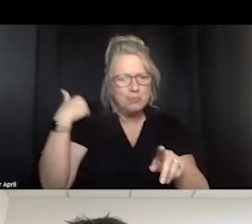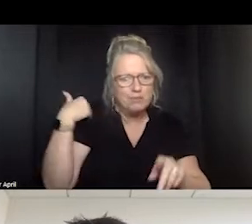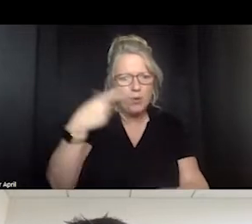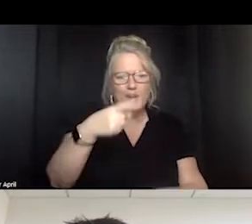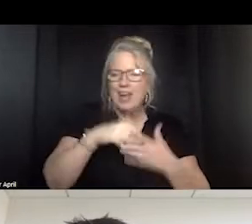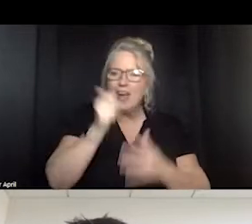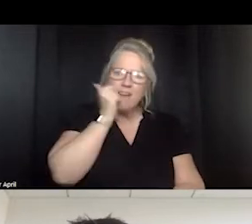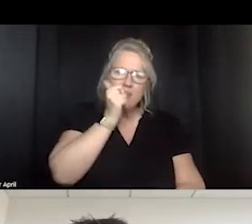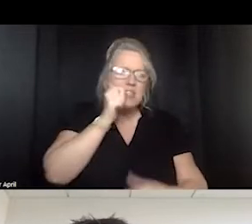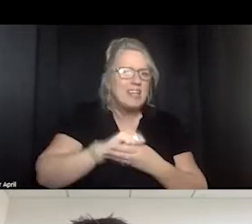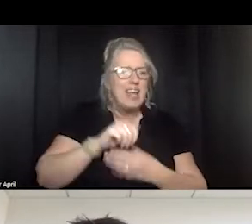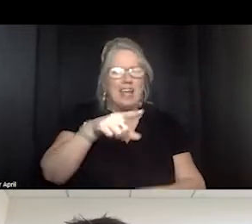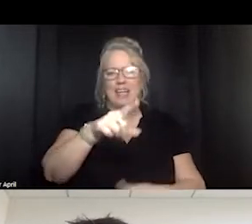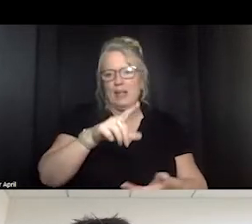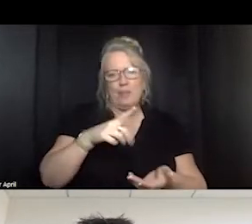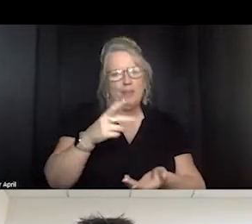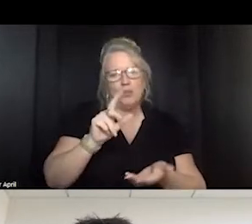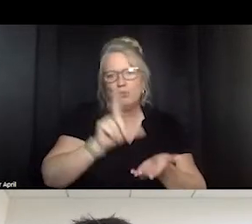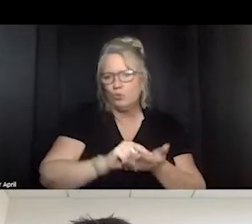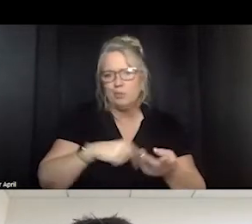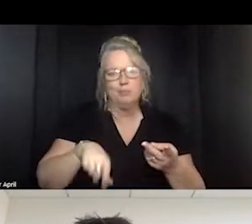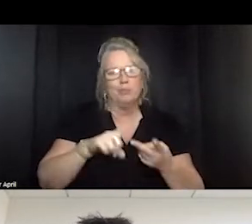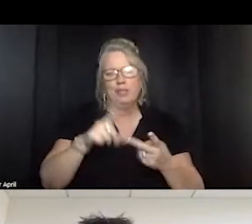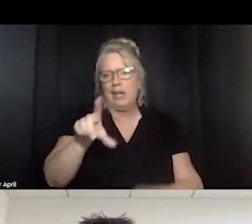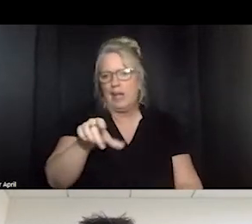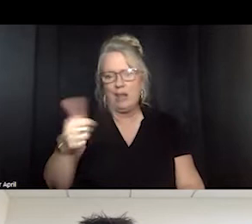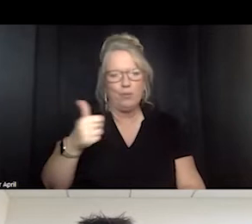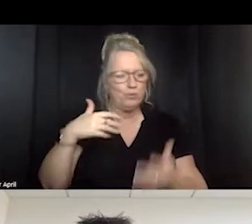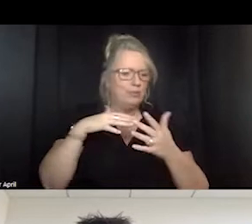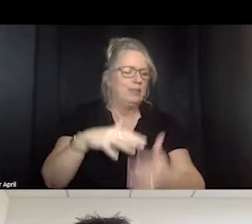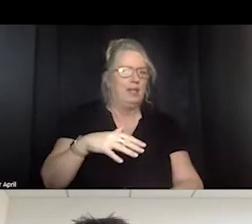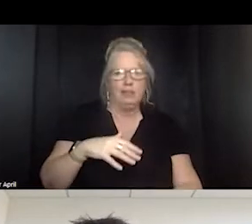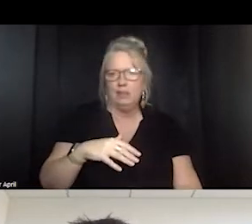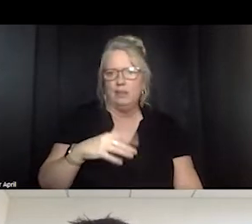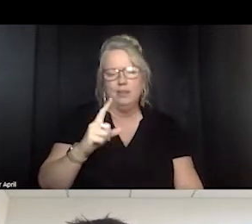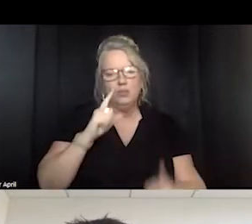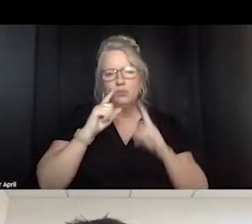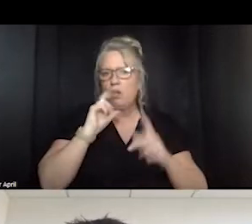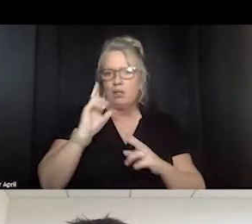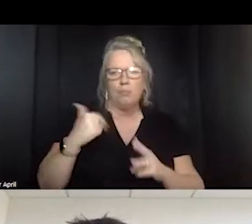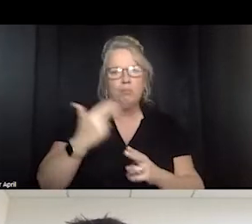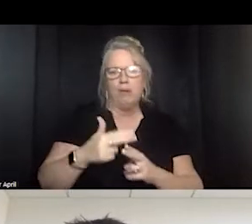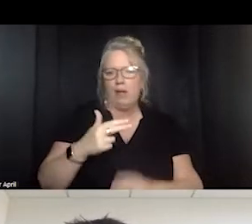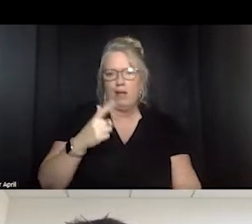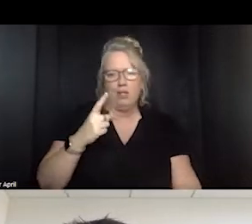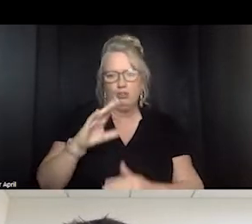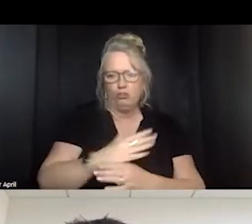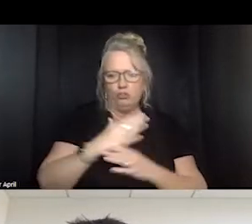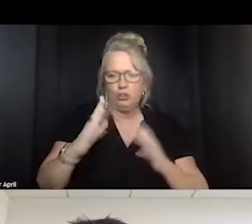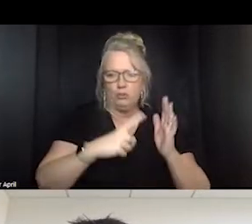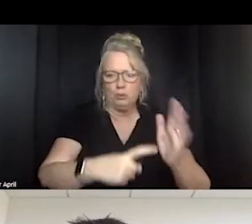AN ARTICLE, STORY, STUDY, TALKING ABOUT, JUST THE SHEER DEMAND OF SERVICES THAT ARE,